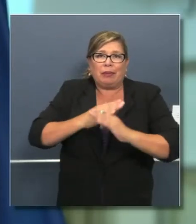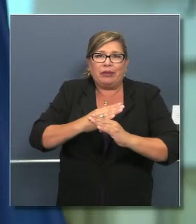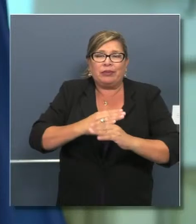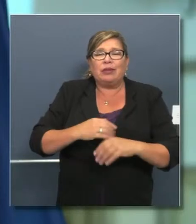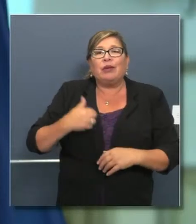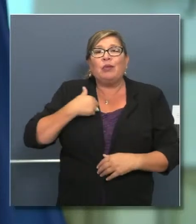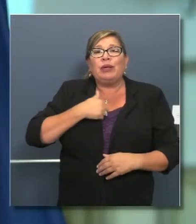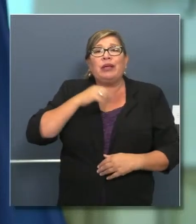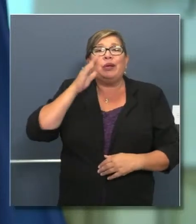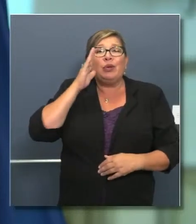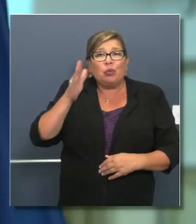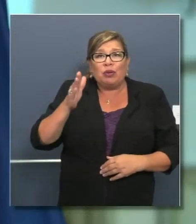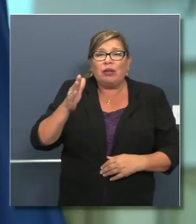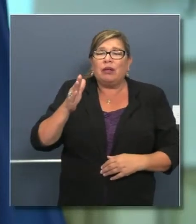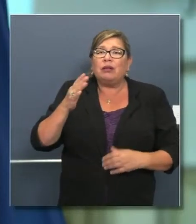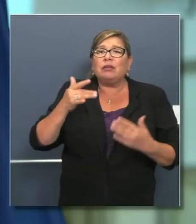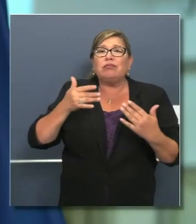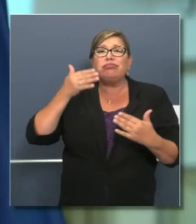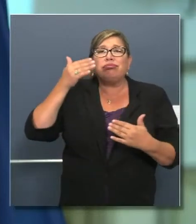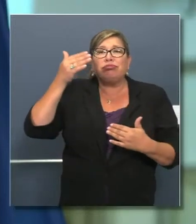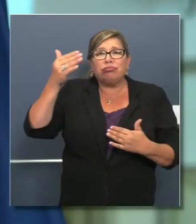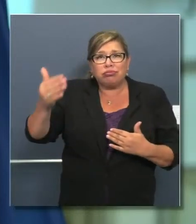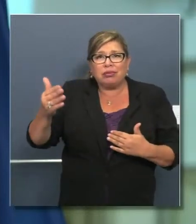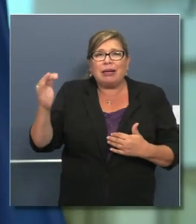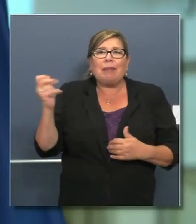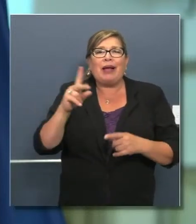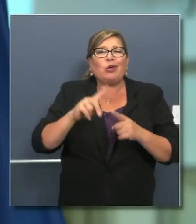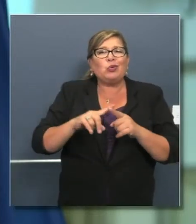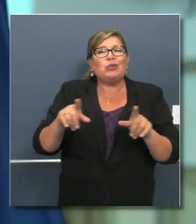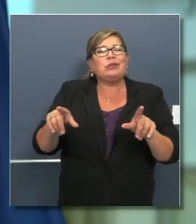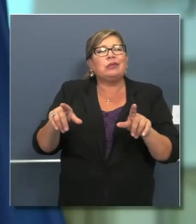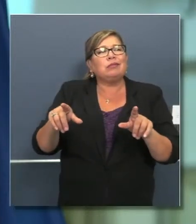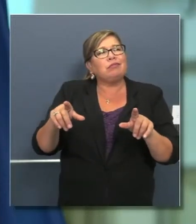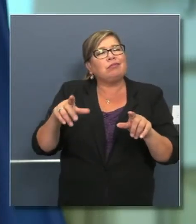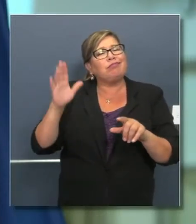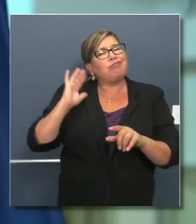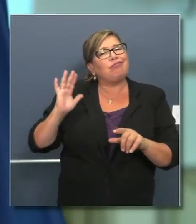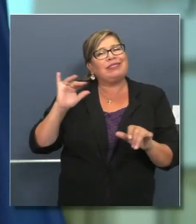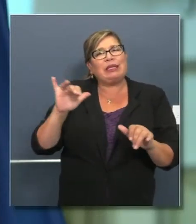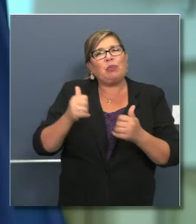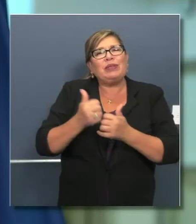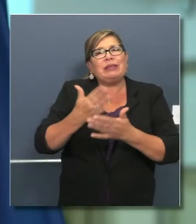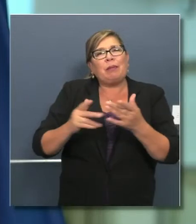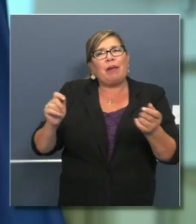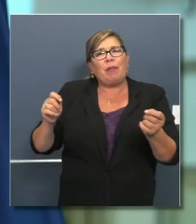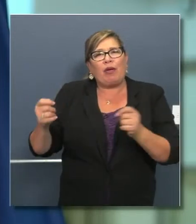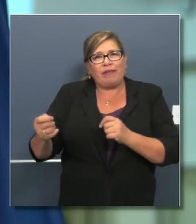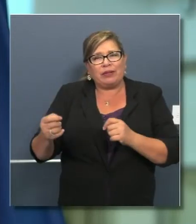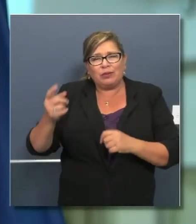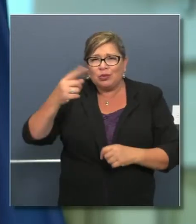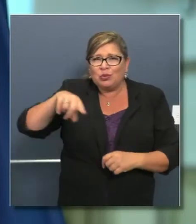so we never go through this again there's no doubt that will happen be optimistic not pessimistic but